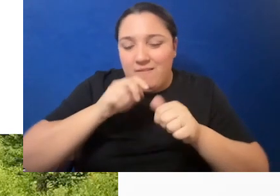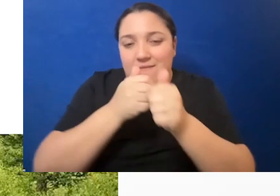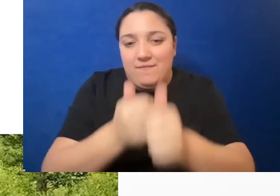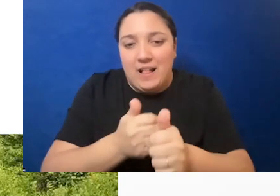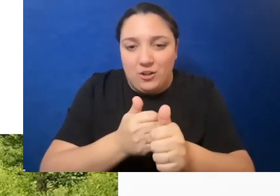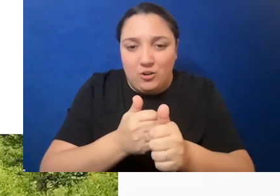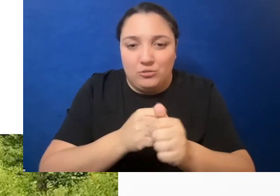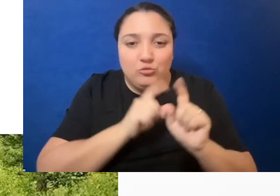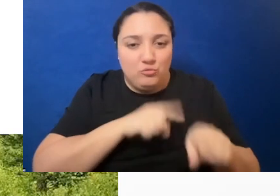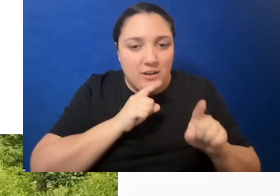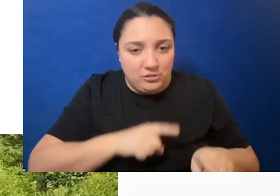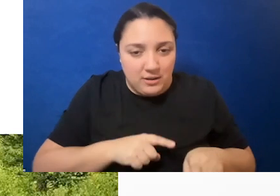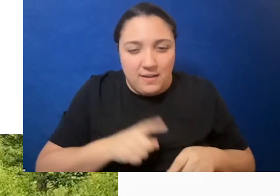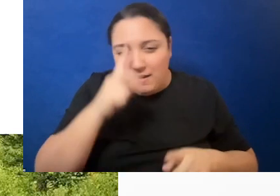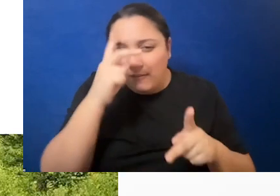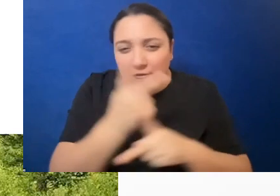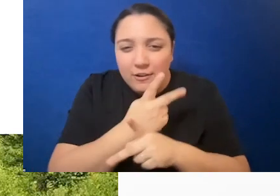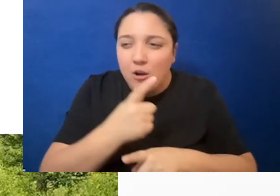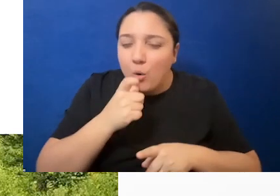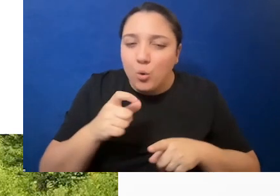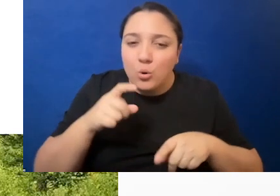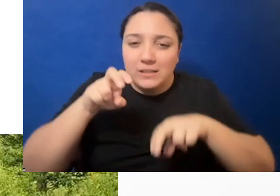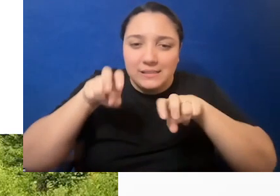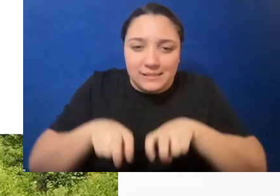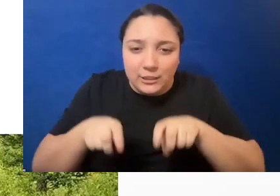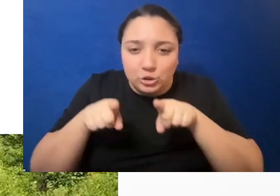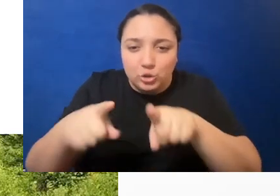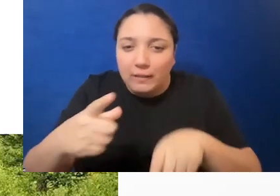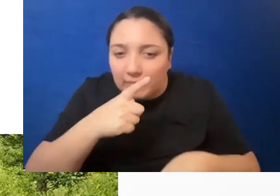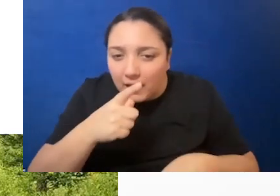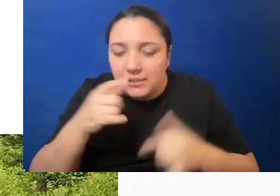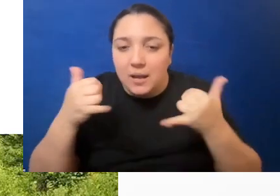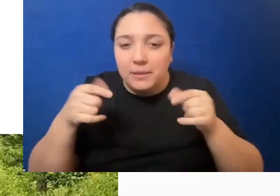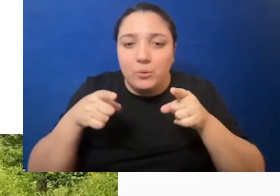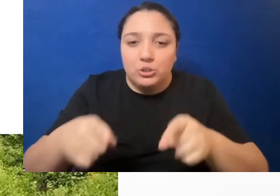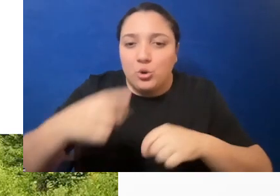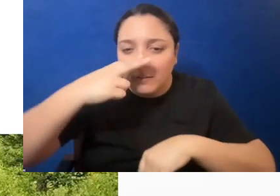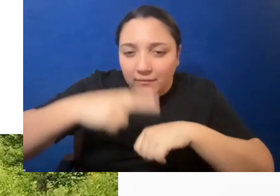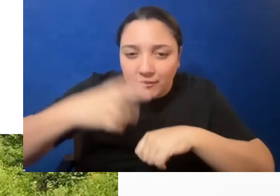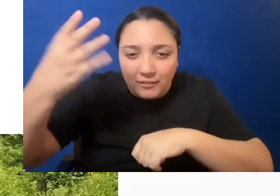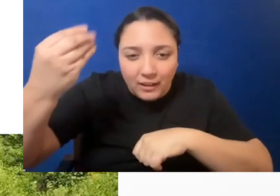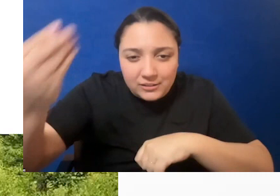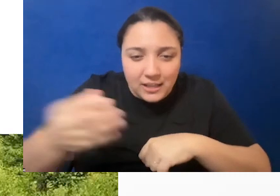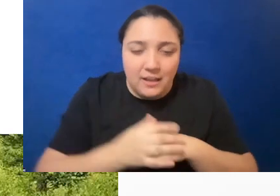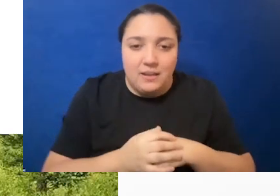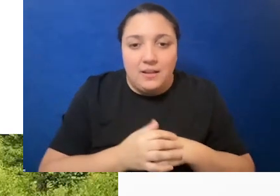WHO TO SIT WITH AT LUNCH, PLAY WITH AT RECESS. WE HAVE FELT THE ANXIETY OF